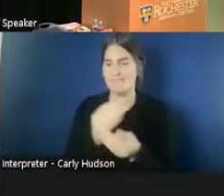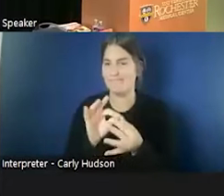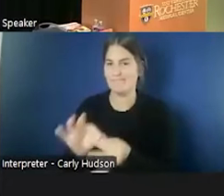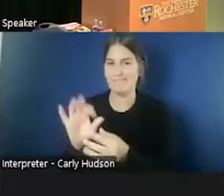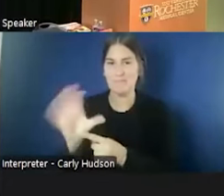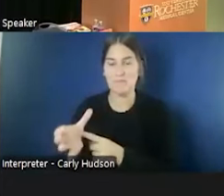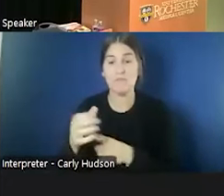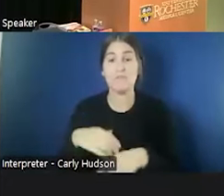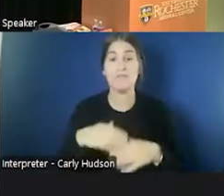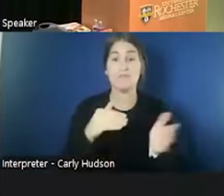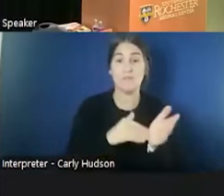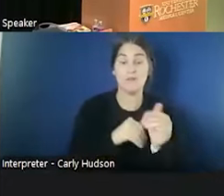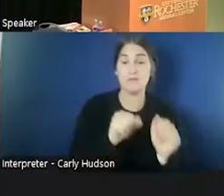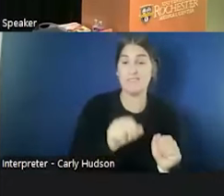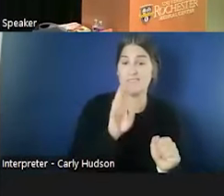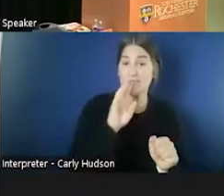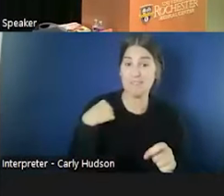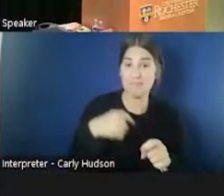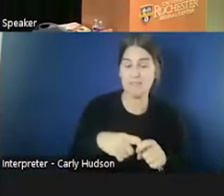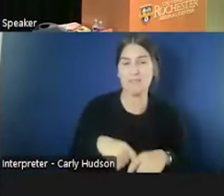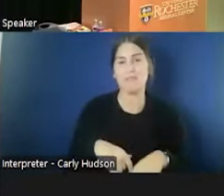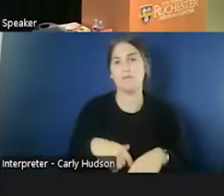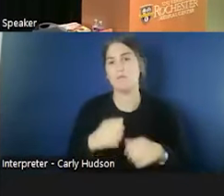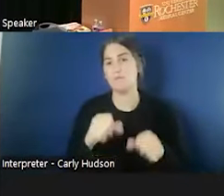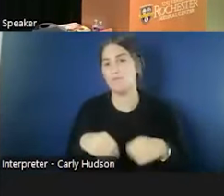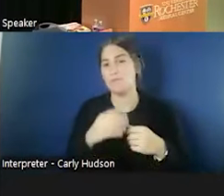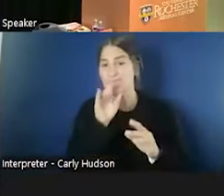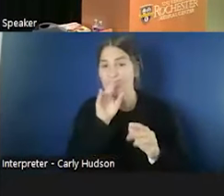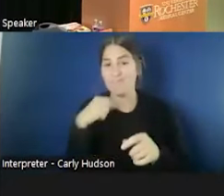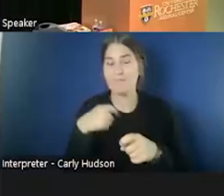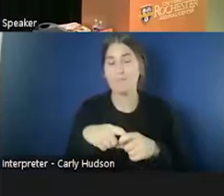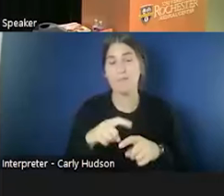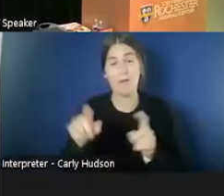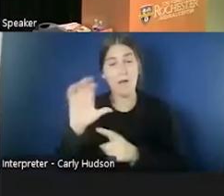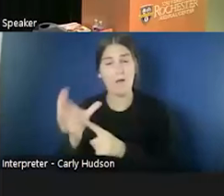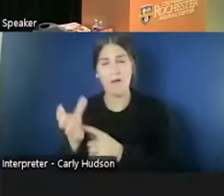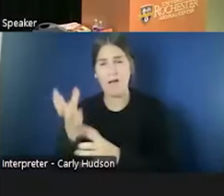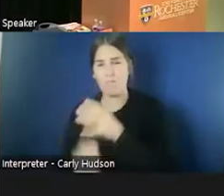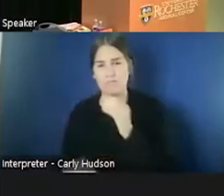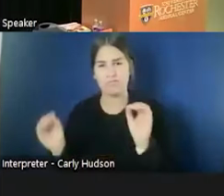able to speak Spanish or provide Spanish it really wasn't from a cultural lens that made sense for my